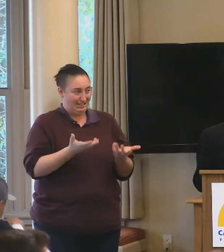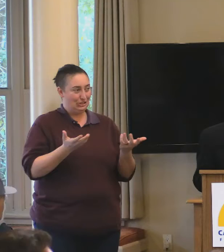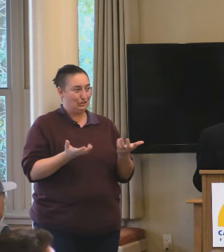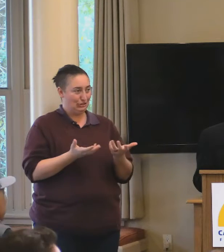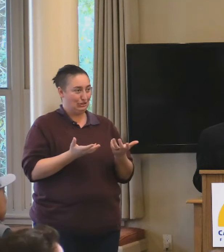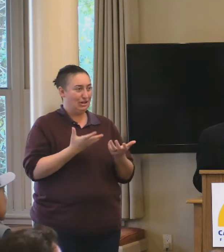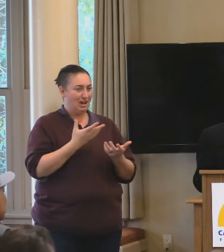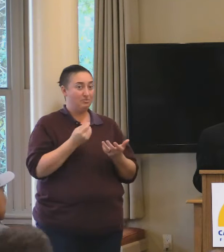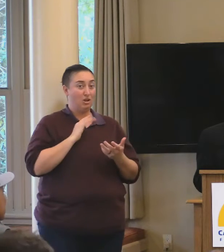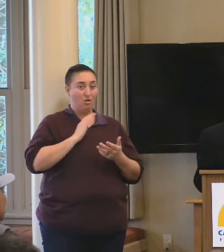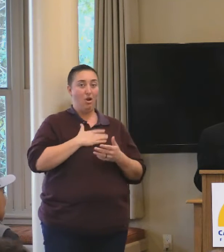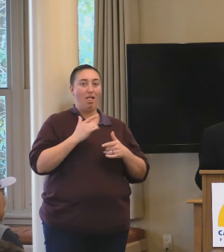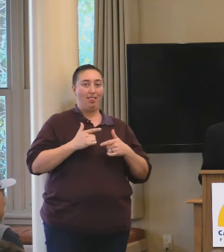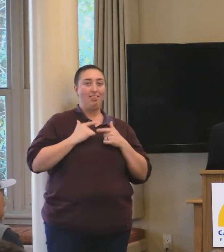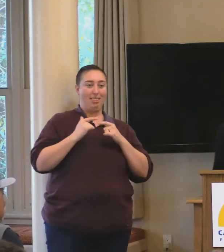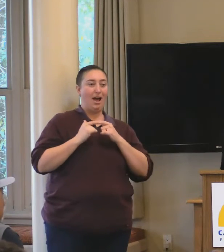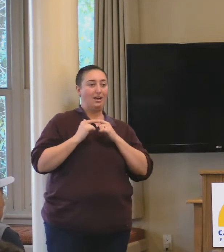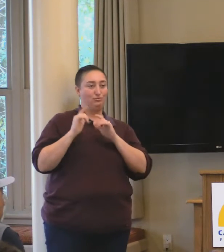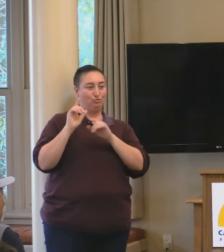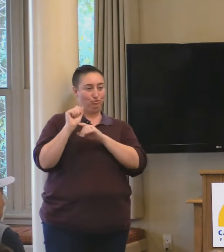My name is Ken, and I welcome you here and in our livestream.